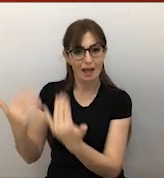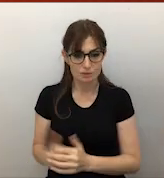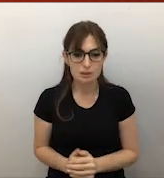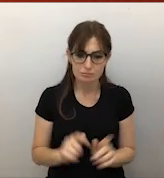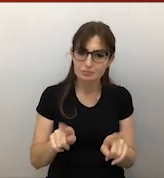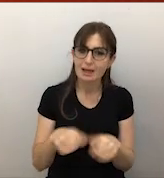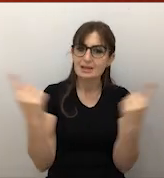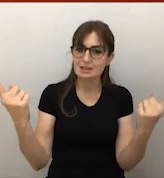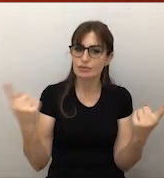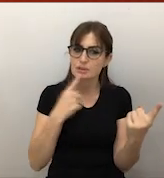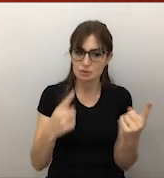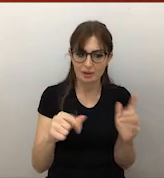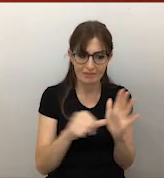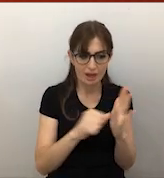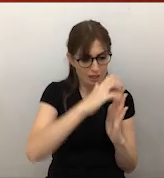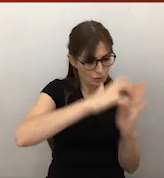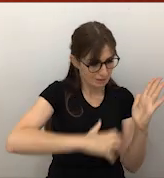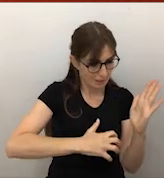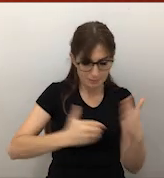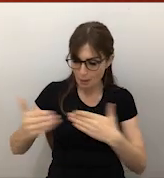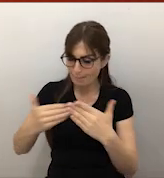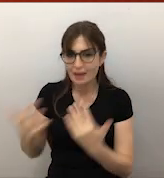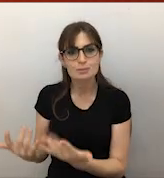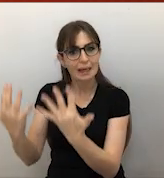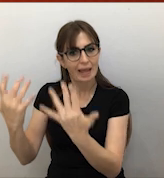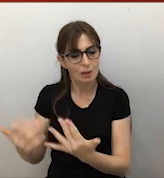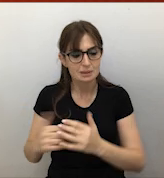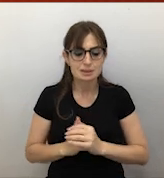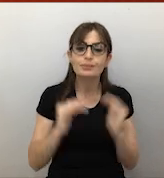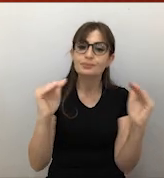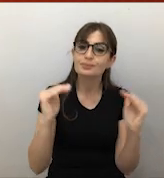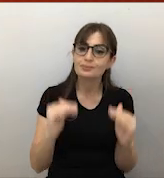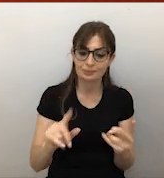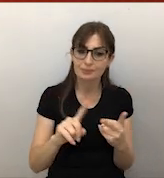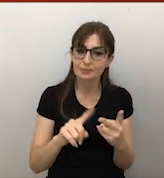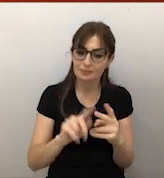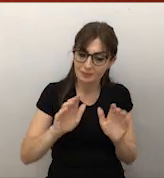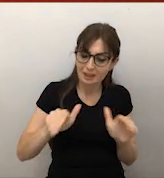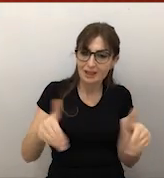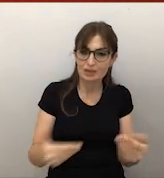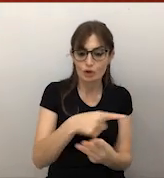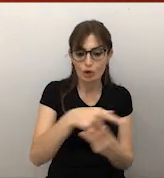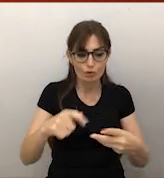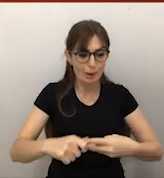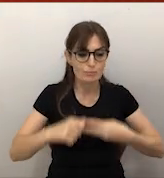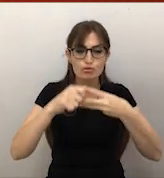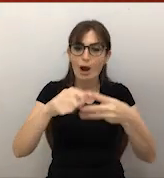and the difference between financial statements and management accounts. Second, we will introduce the three primary financial